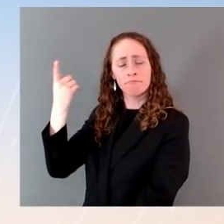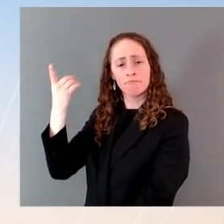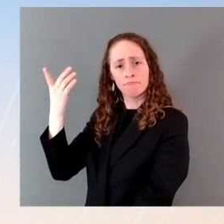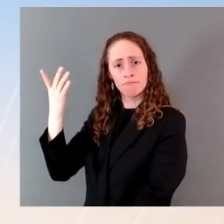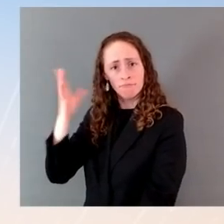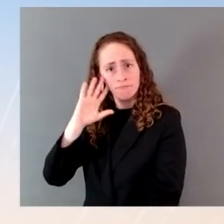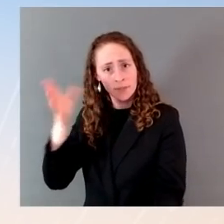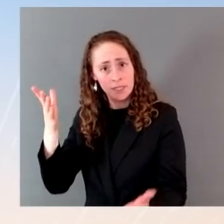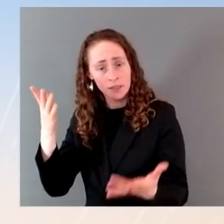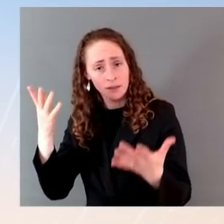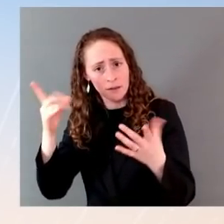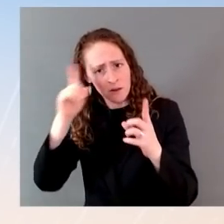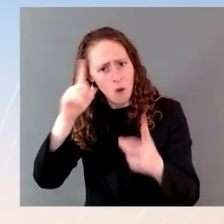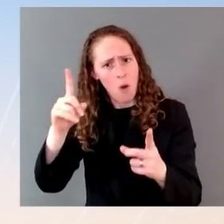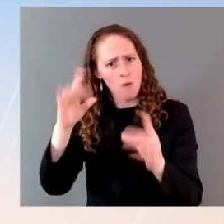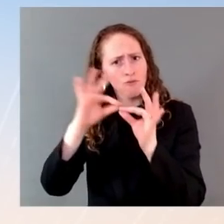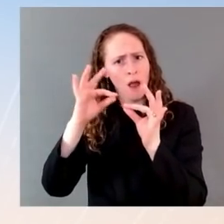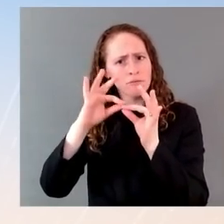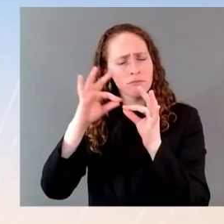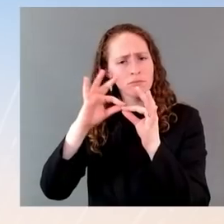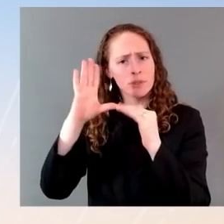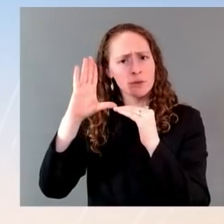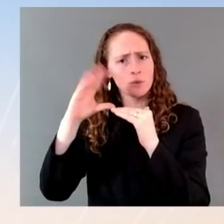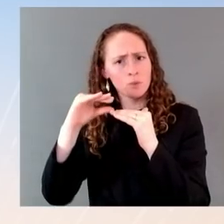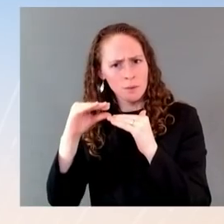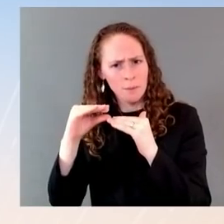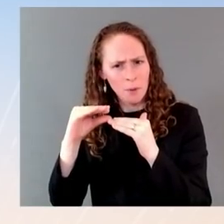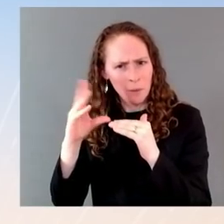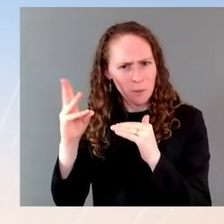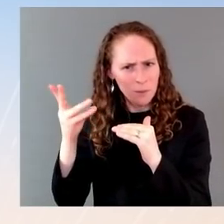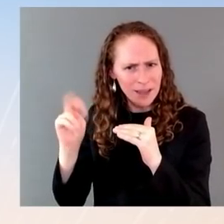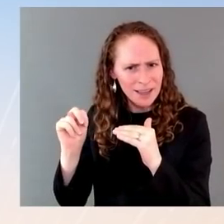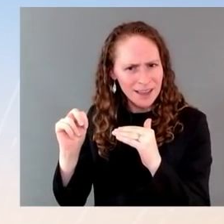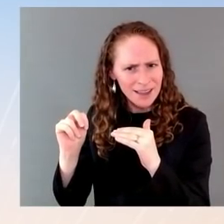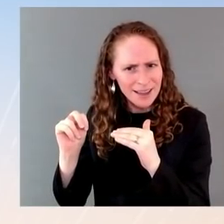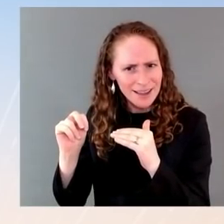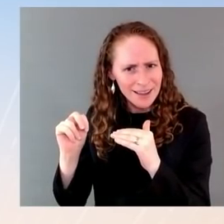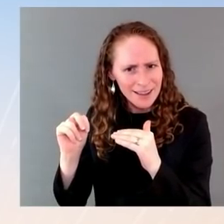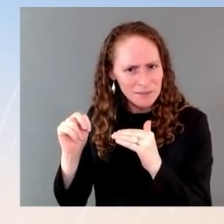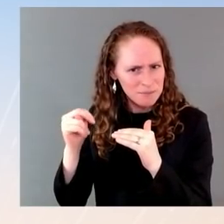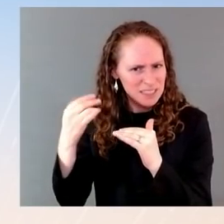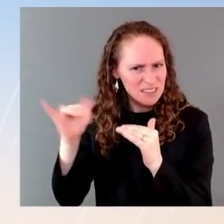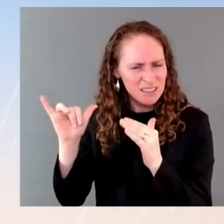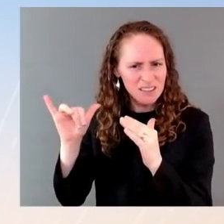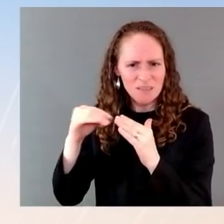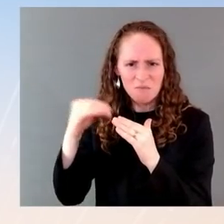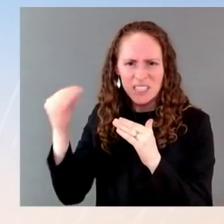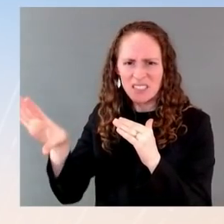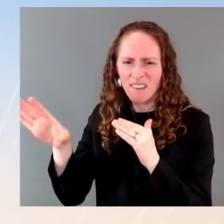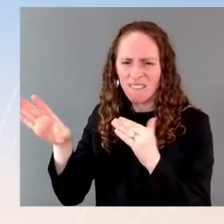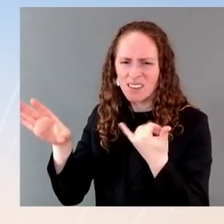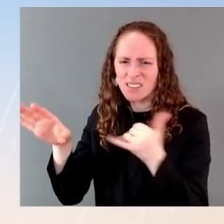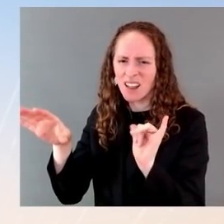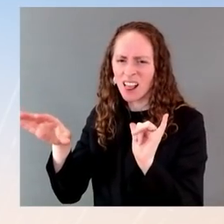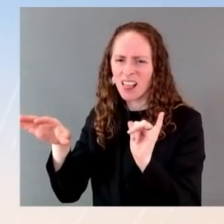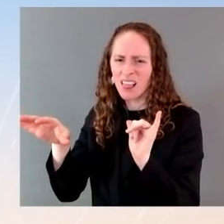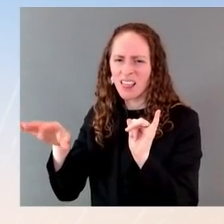if they wanted to just walk into a pharmacy? Ms. Psaki: Well, we do know now that we are donate- -- or we are giving 50 million tests now,